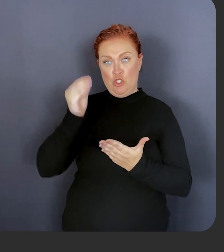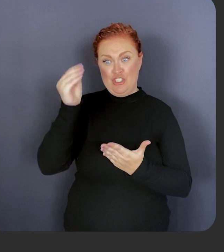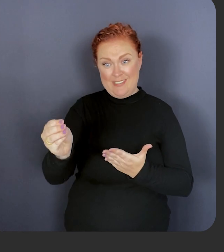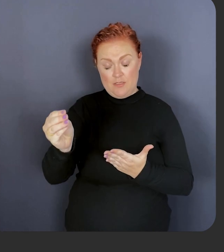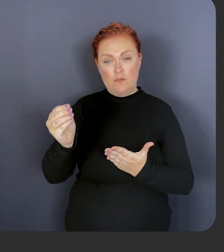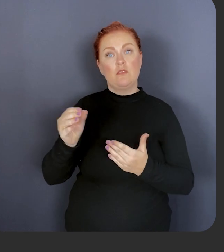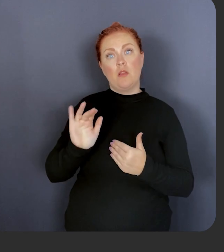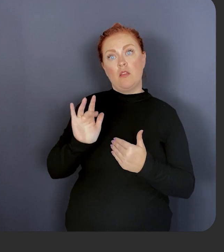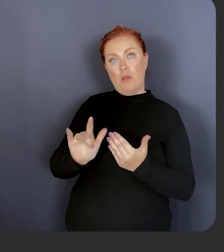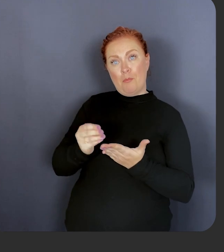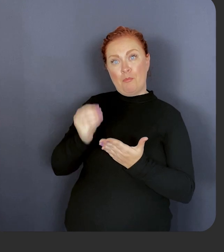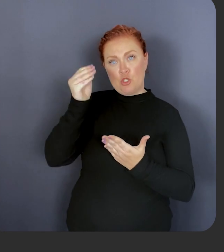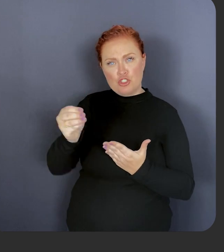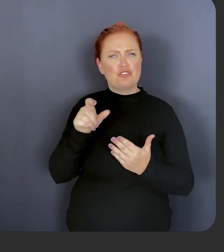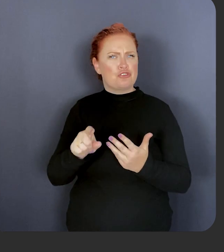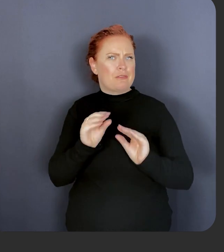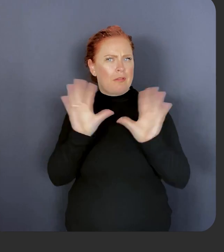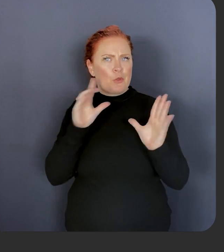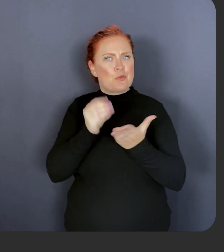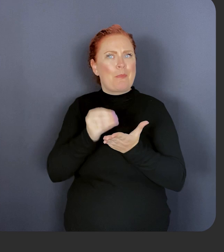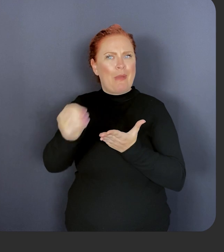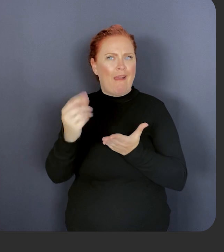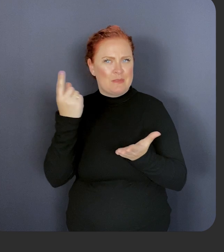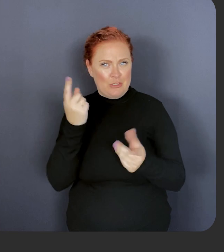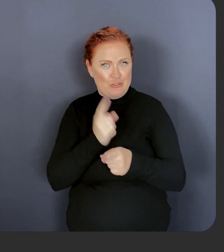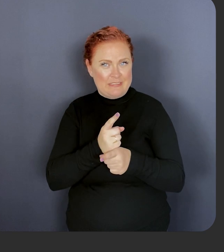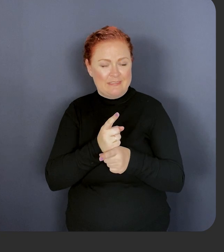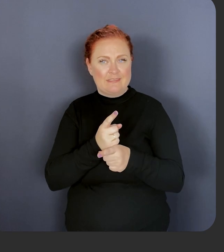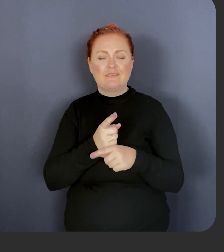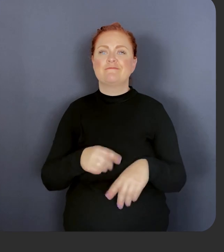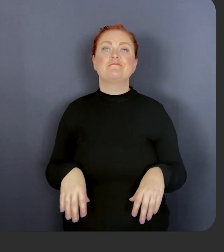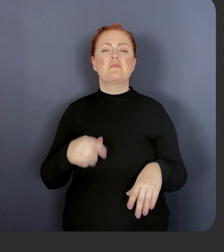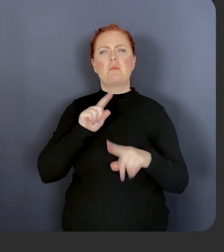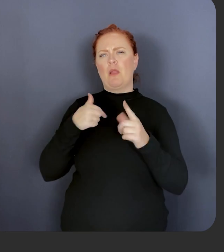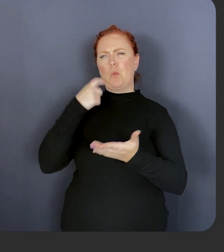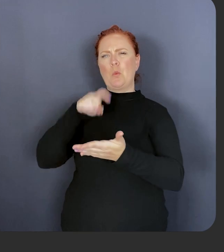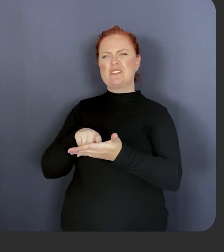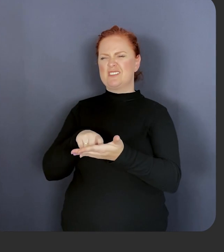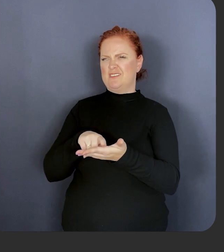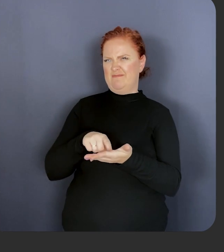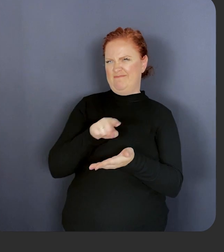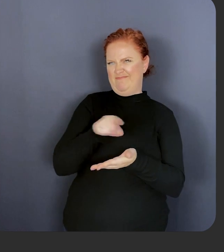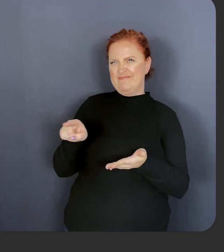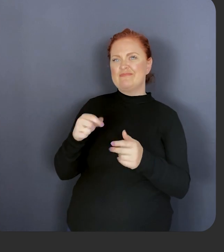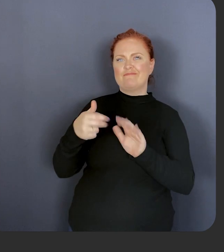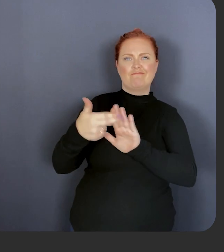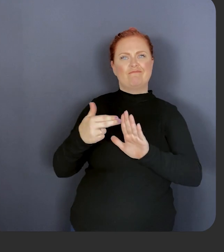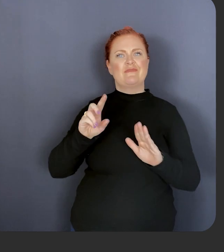This Purchase button should be how you purchase those dumplings. But I can notice that it's actually just a div that's